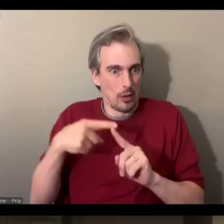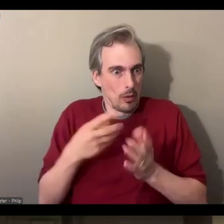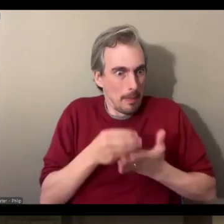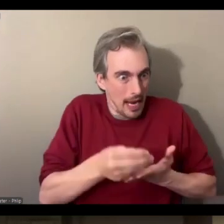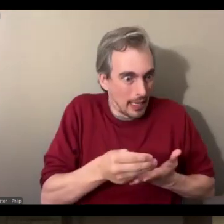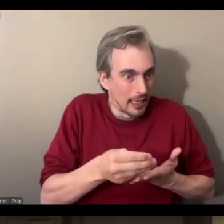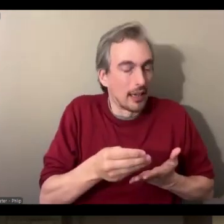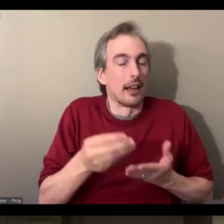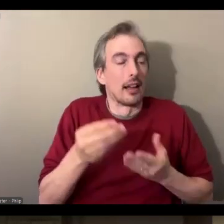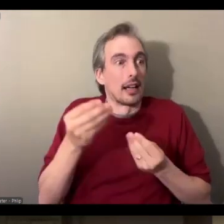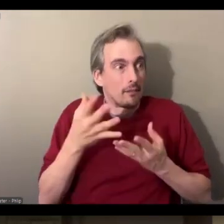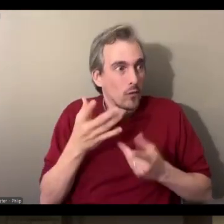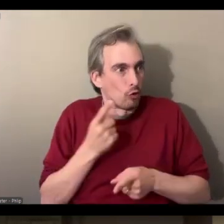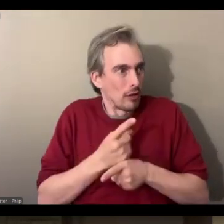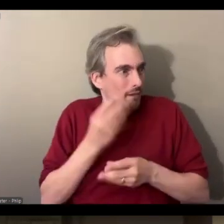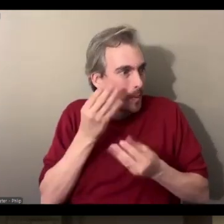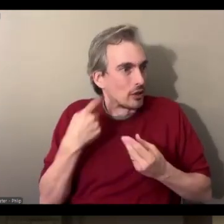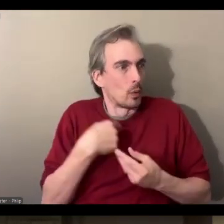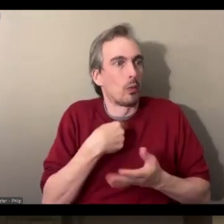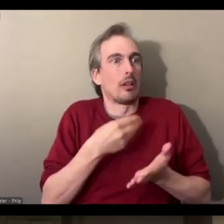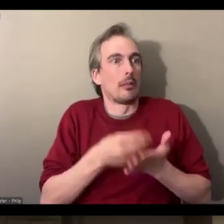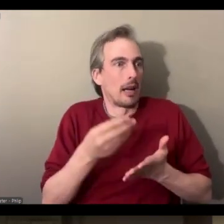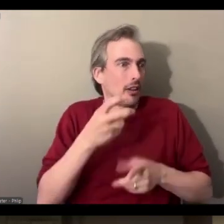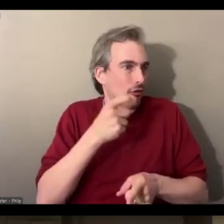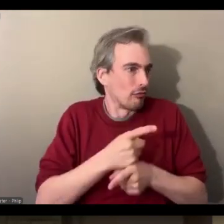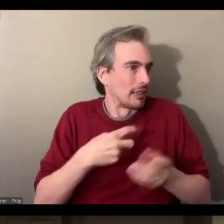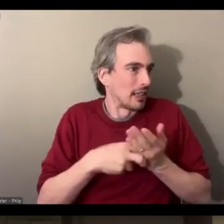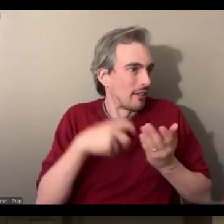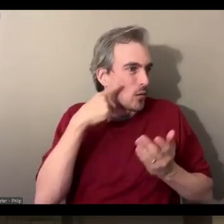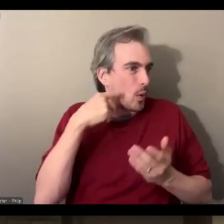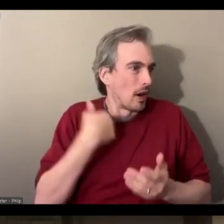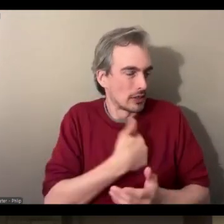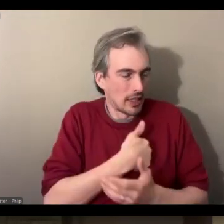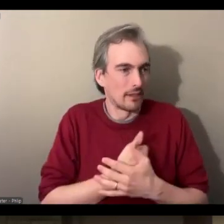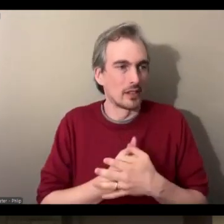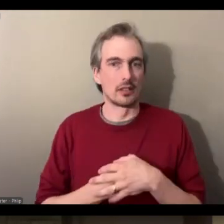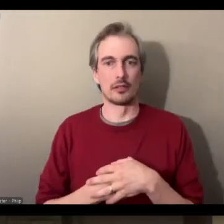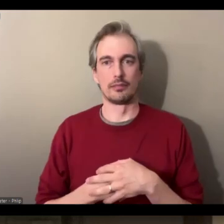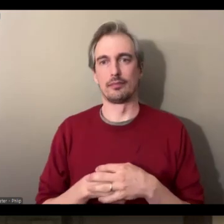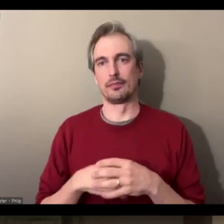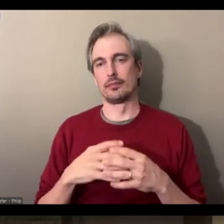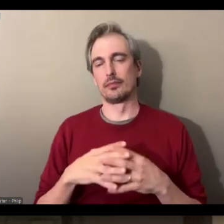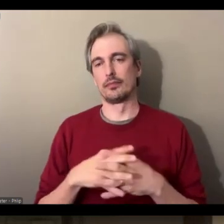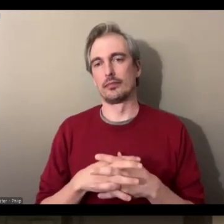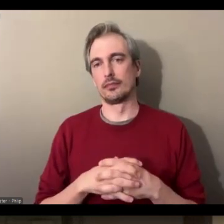about these things as a monolith. These are the needs that policies and regulations have told us